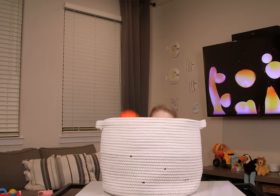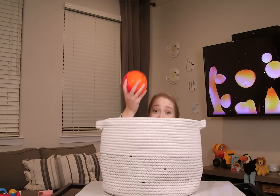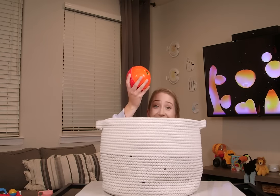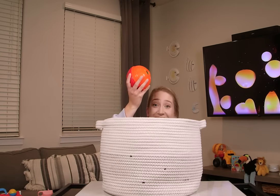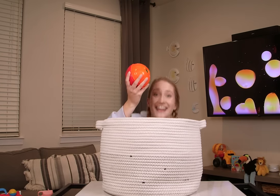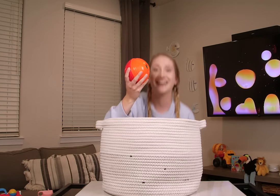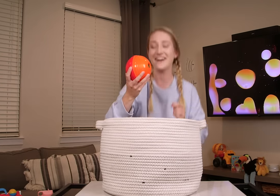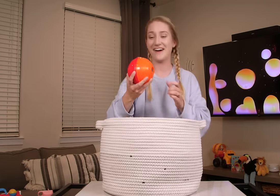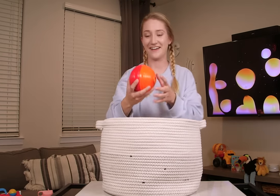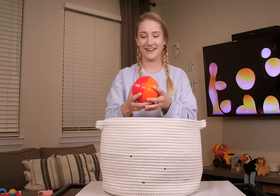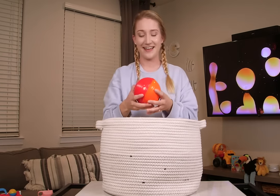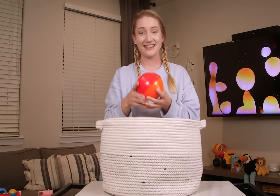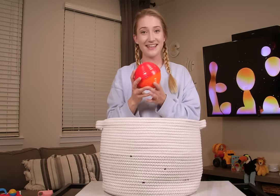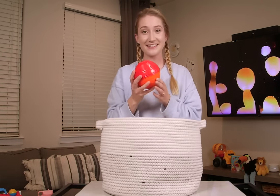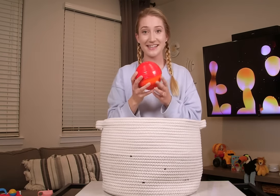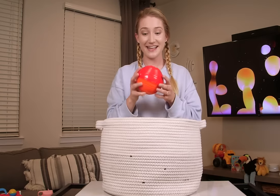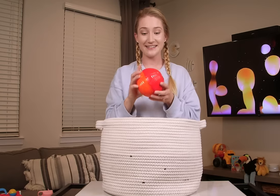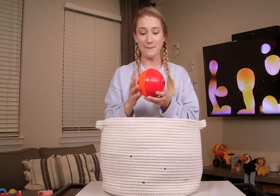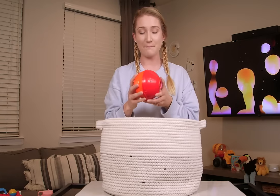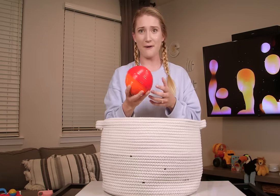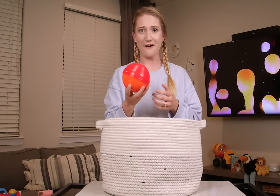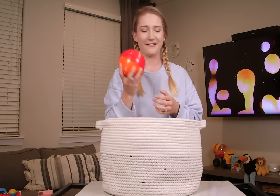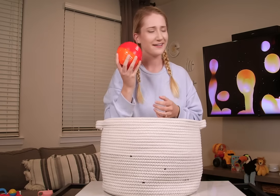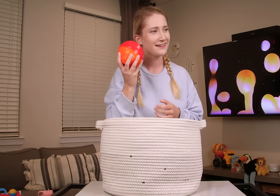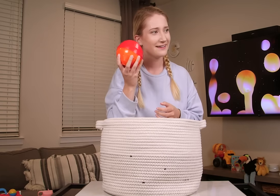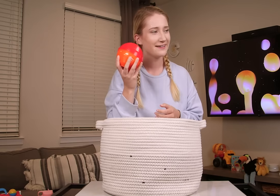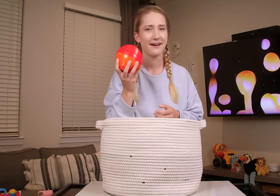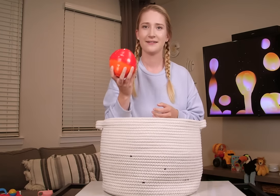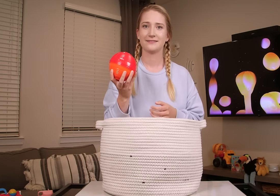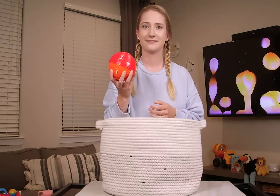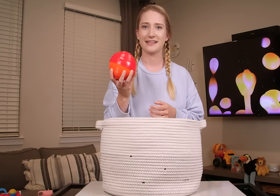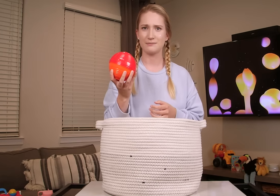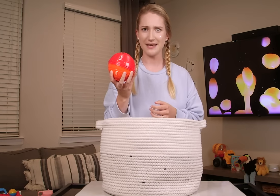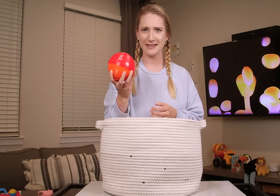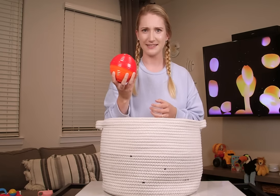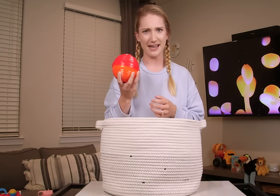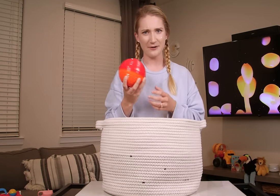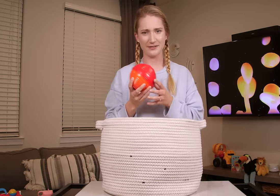I got it! This is a ball. It's making a sound.